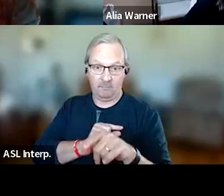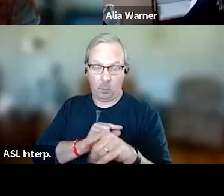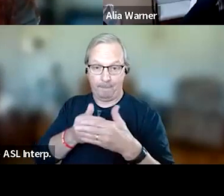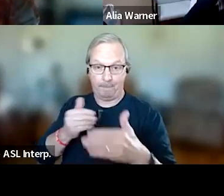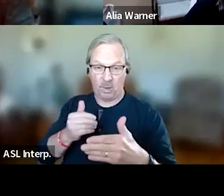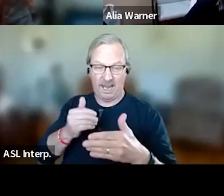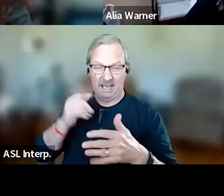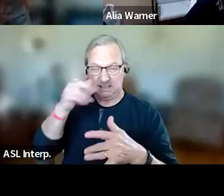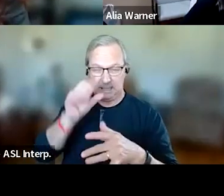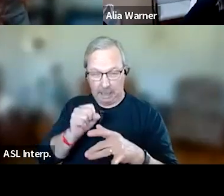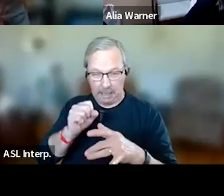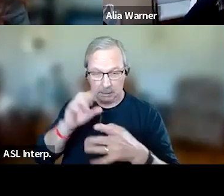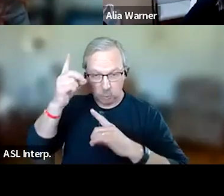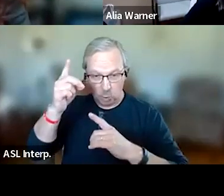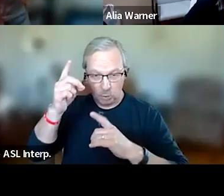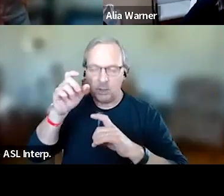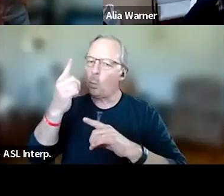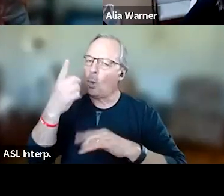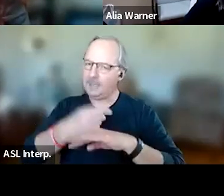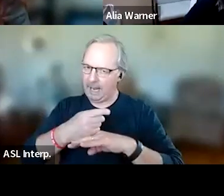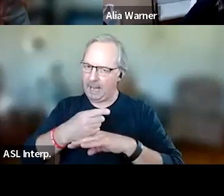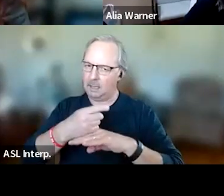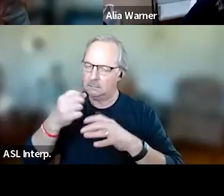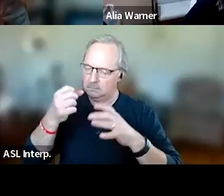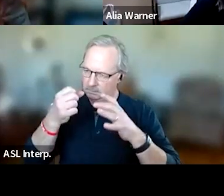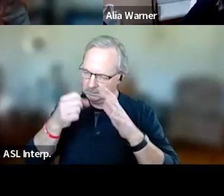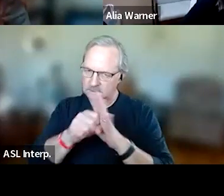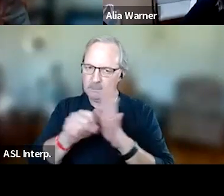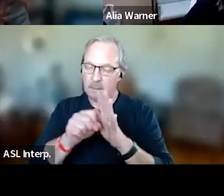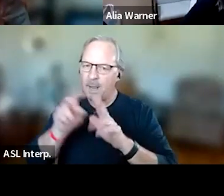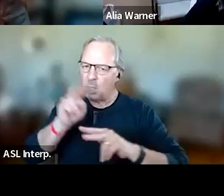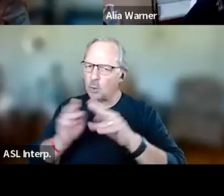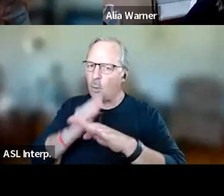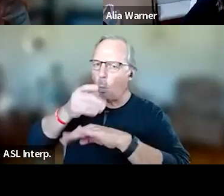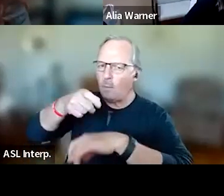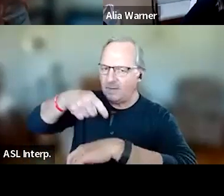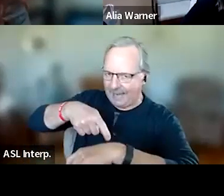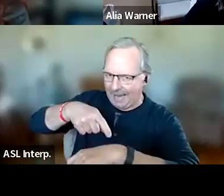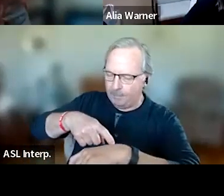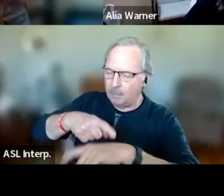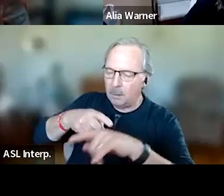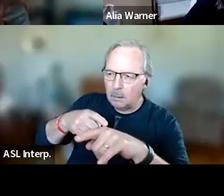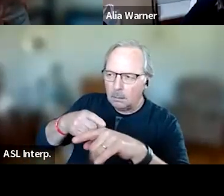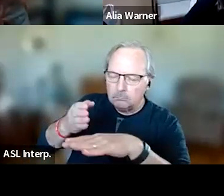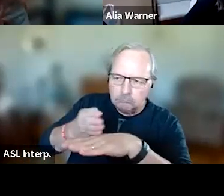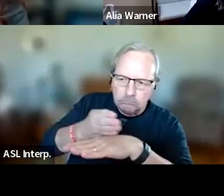you have to have at least one day of symptoms. So observing them over a period of time will let us know, are these getting better off the substances or are